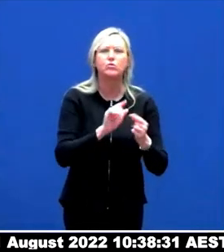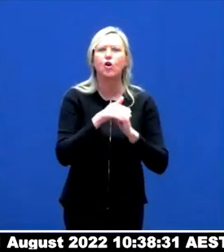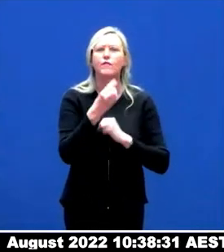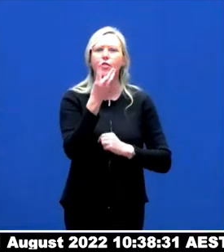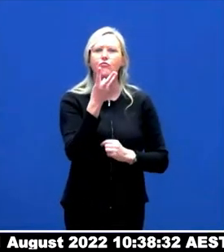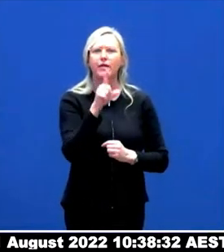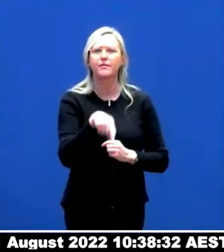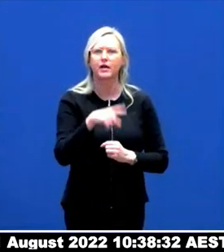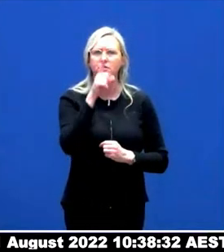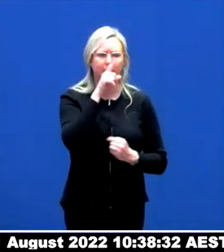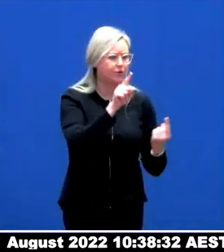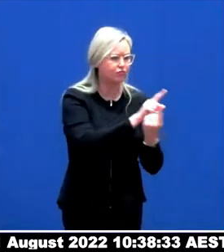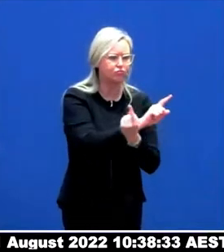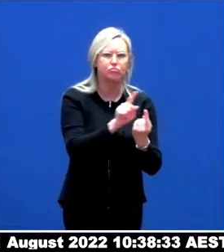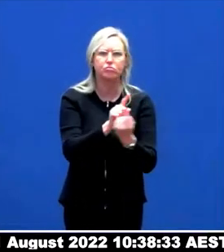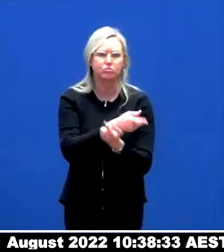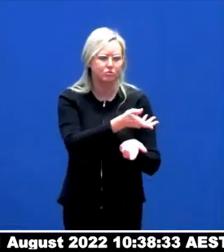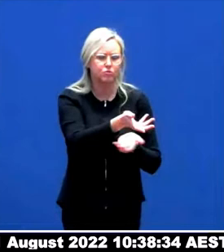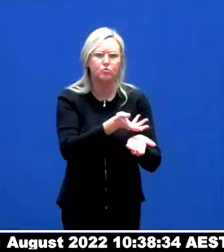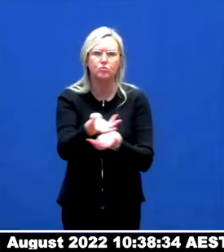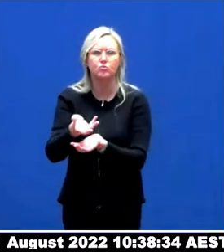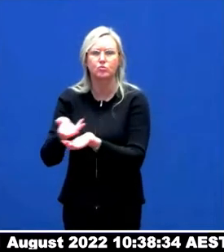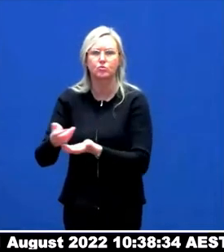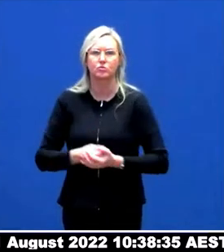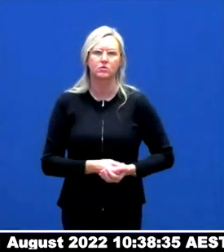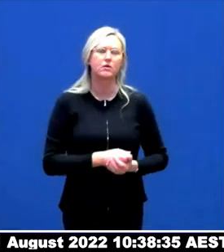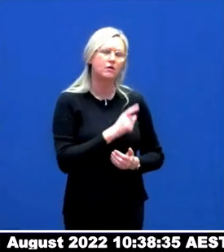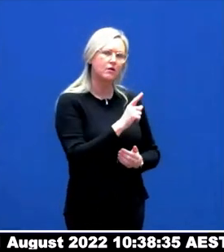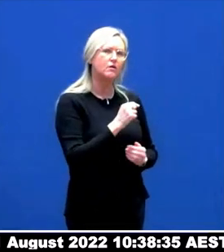But - and you've set that out in some detail in your statement in terms of the